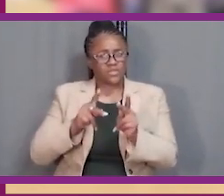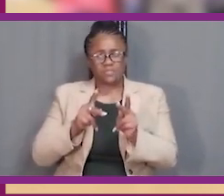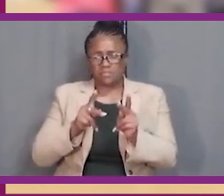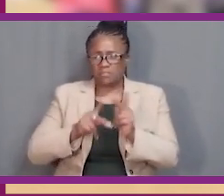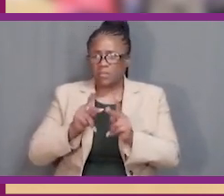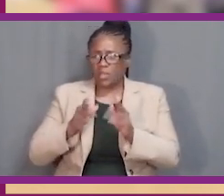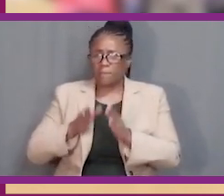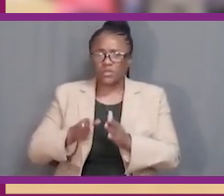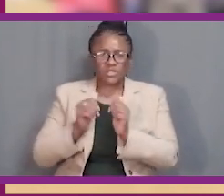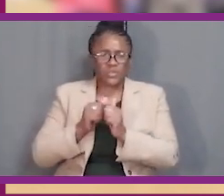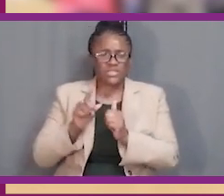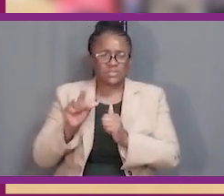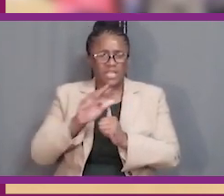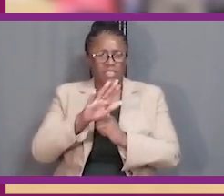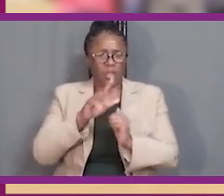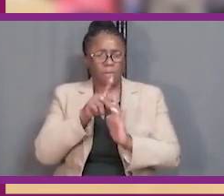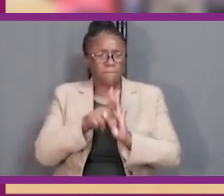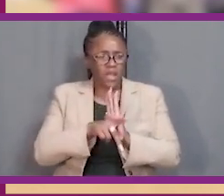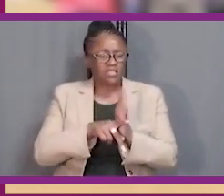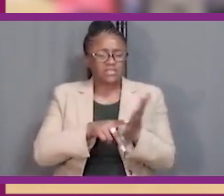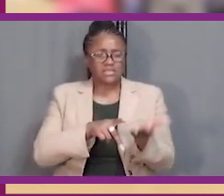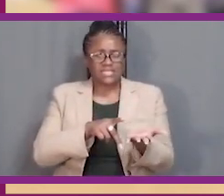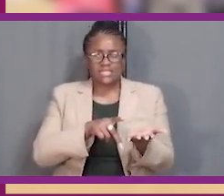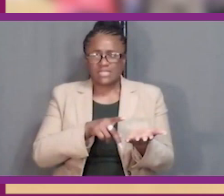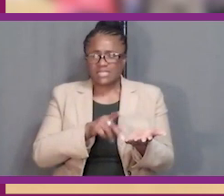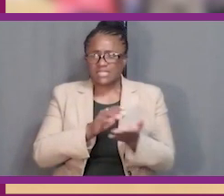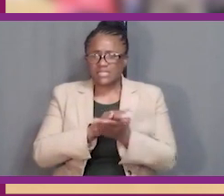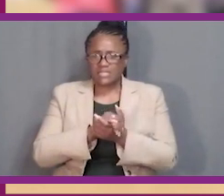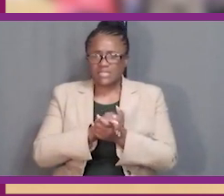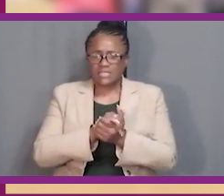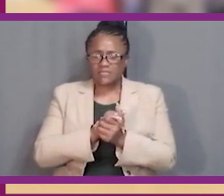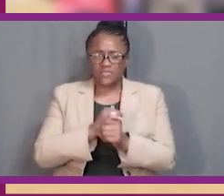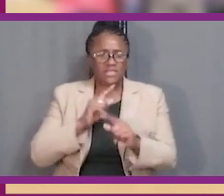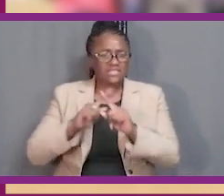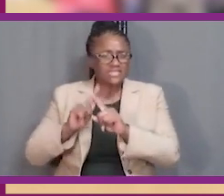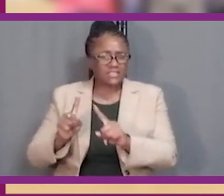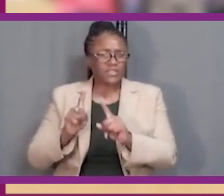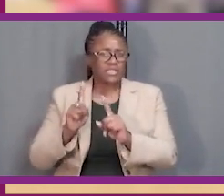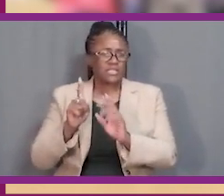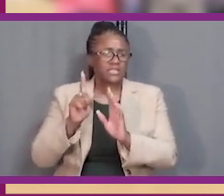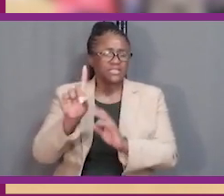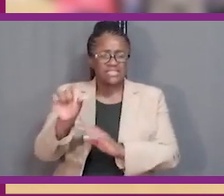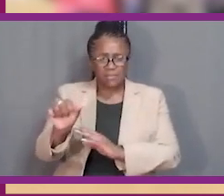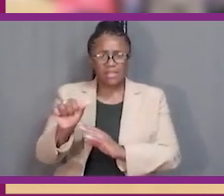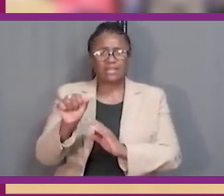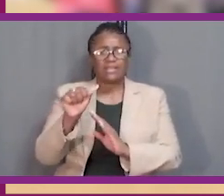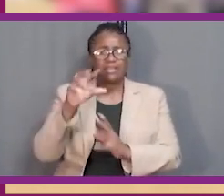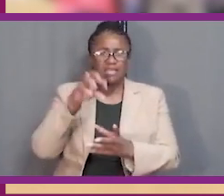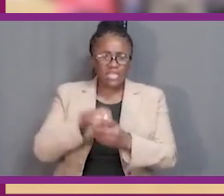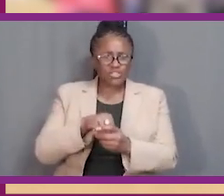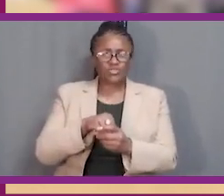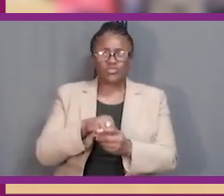with disabilities issues are being included in their policies. But again, I feel that maybe